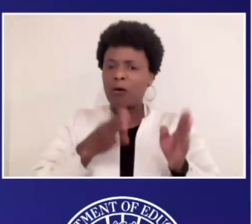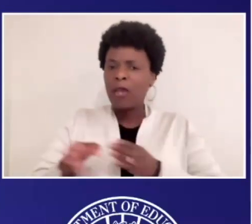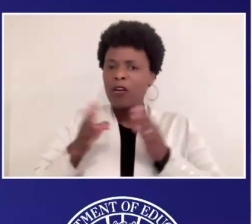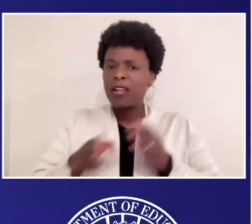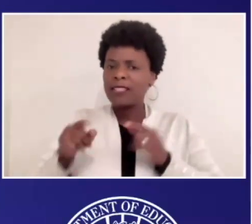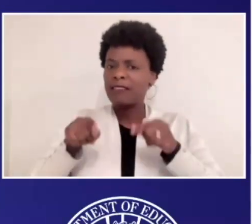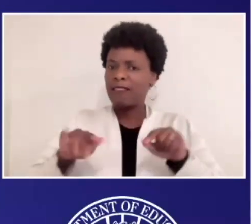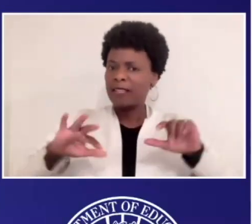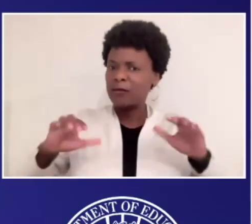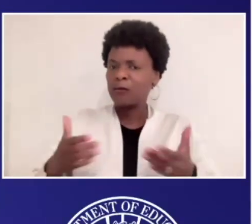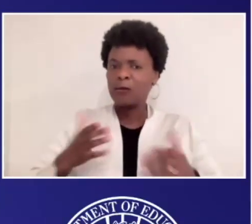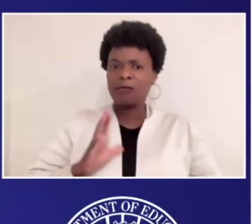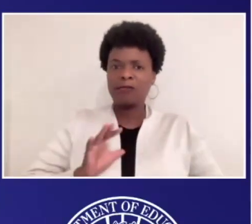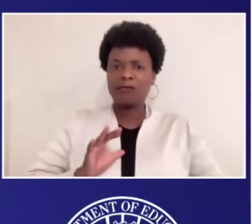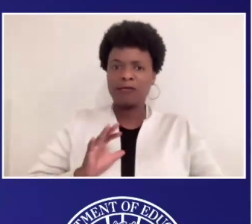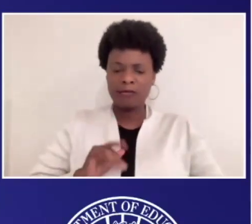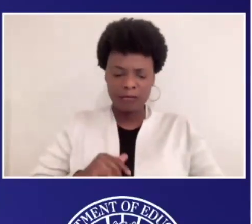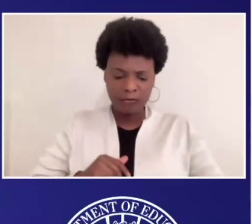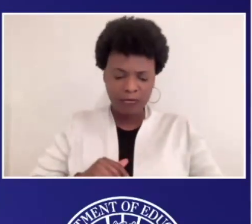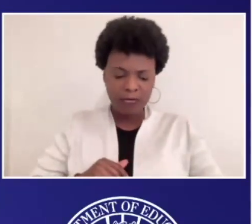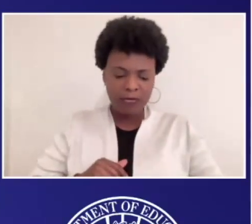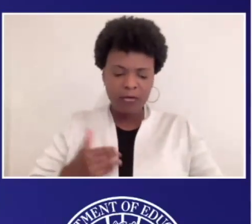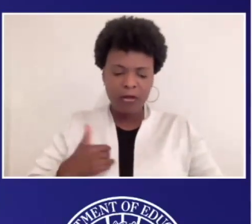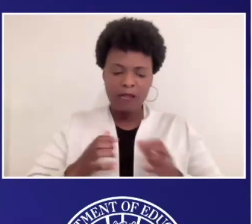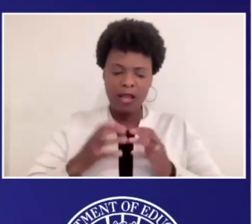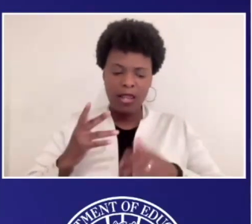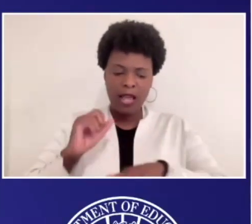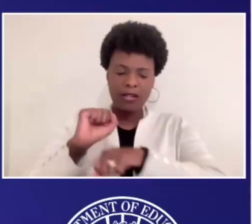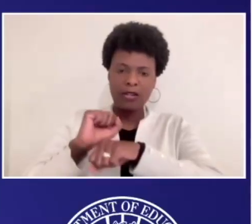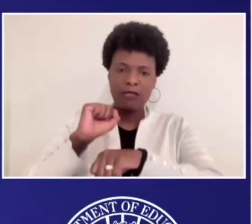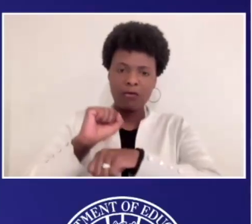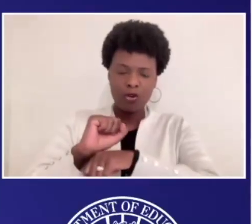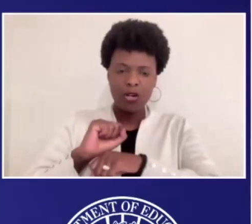demonstrated. We have a lot of work ahead of us to implement the president's One Big